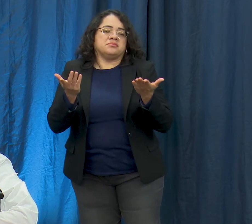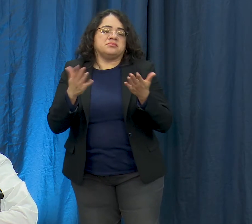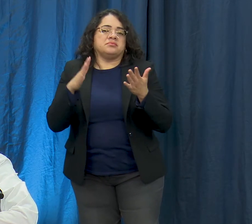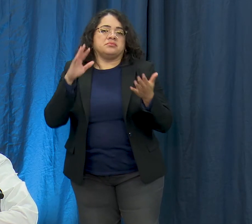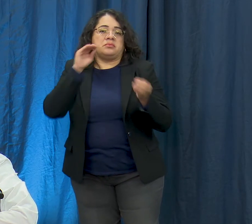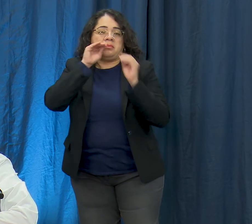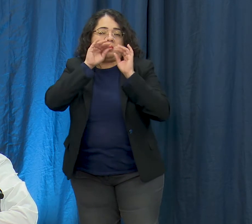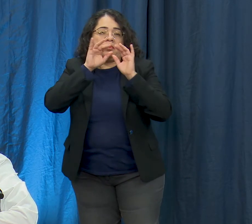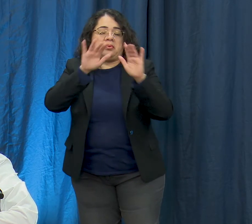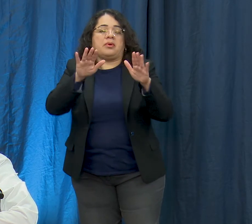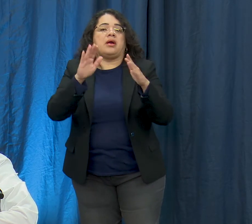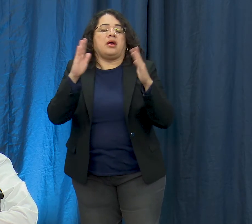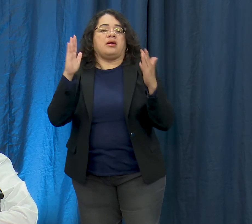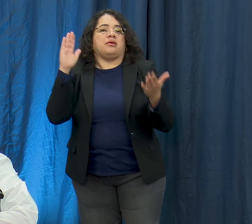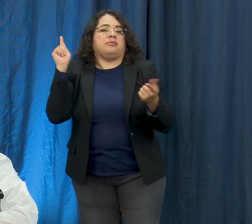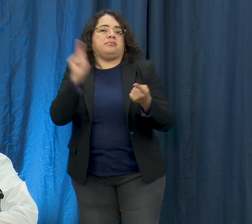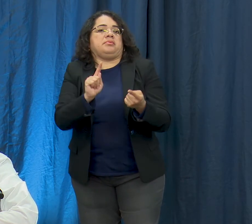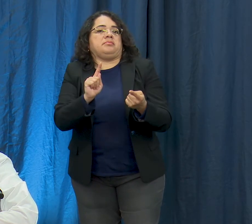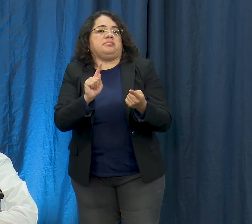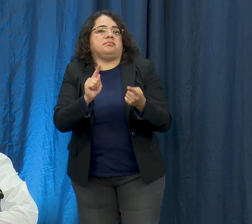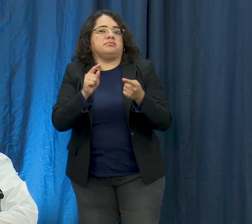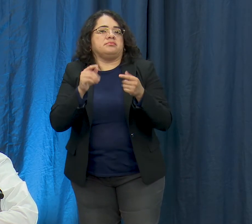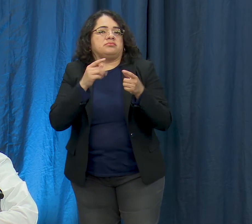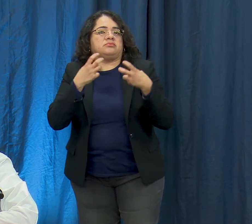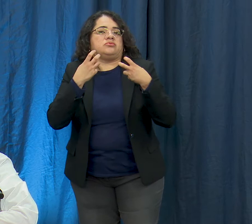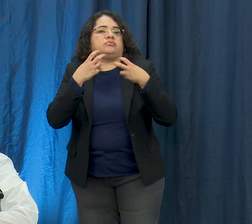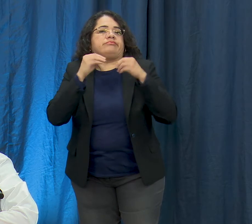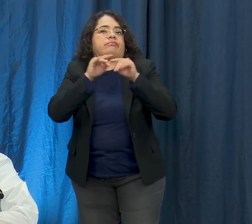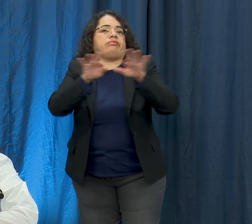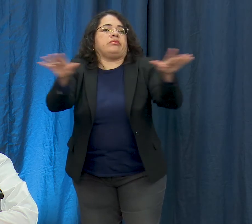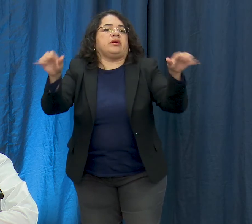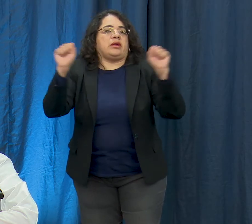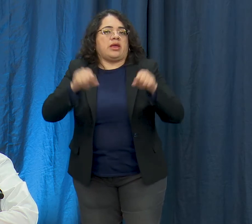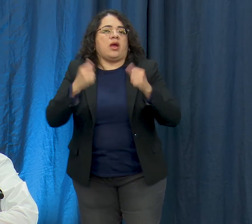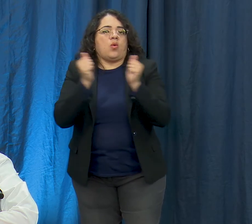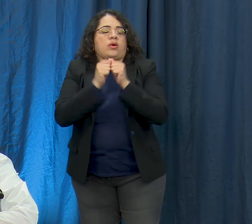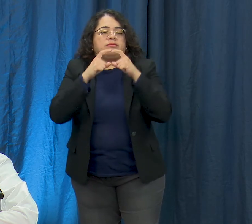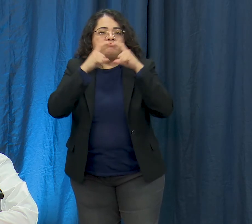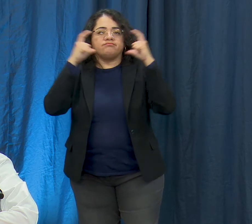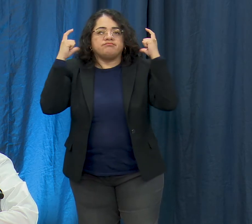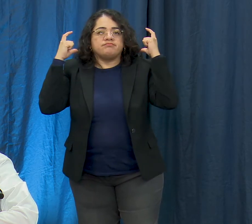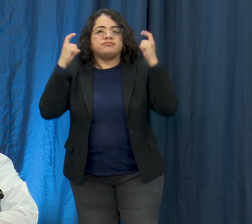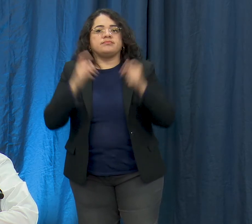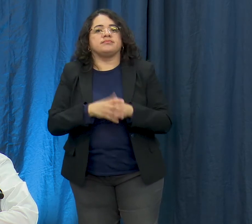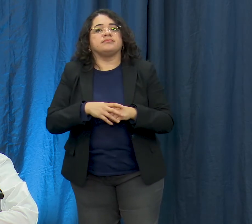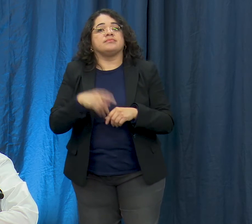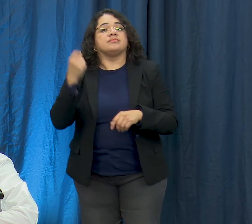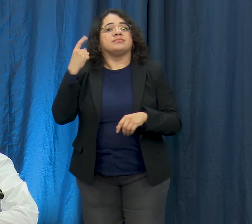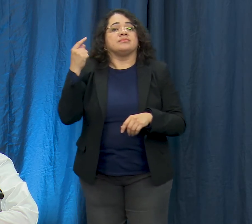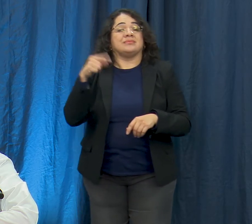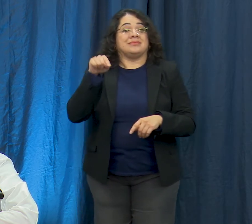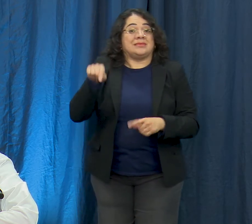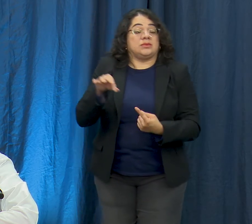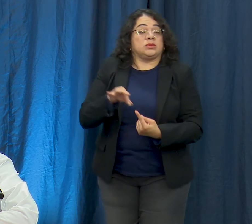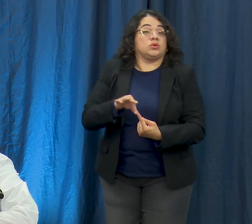of COVID -19. I think because it's a novel coronavirus there's a lot of things that